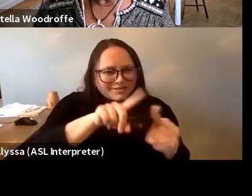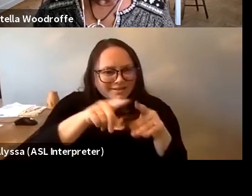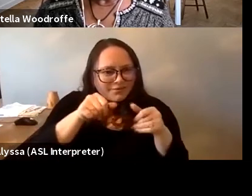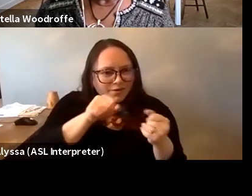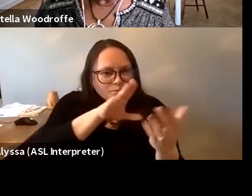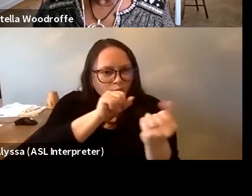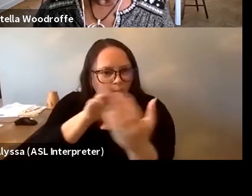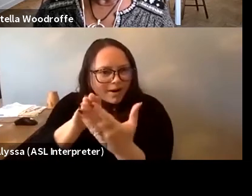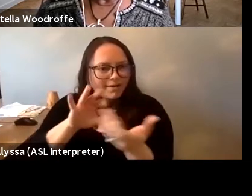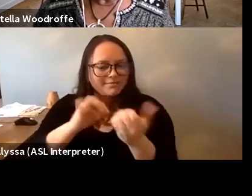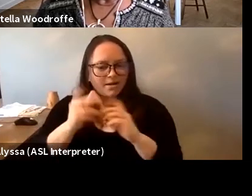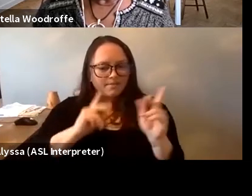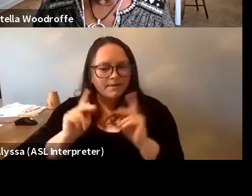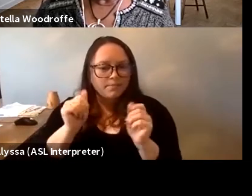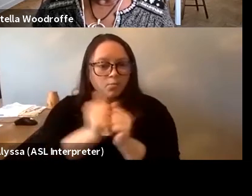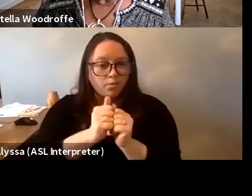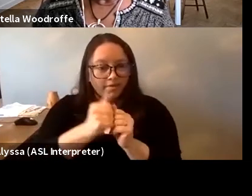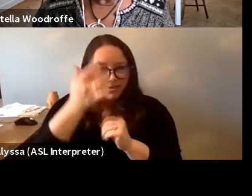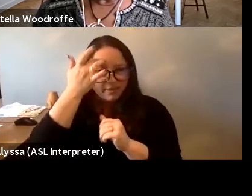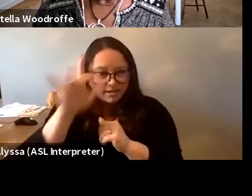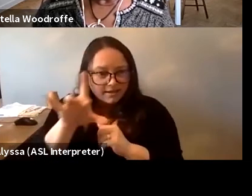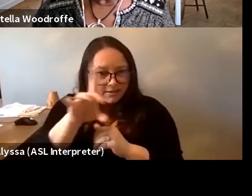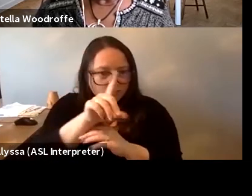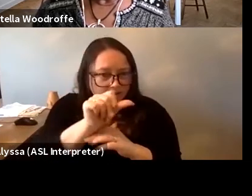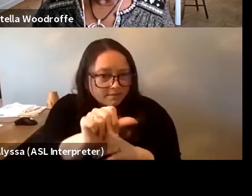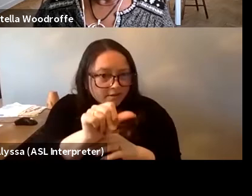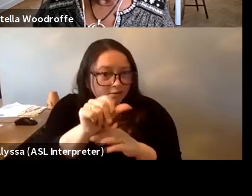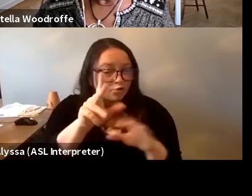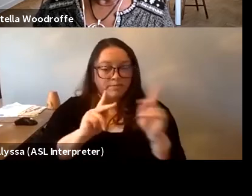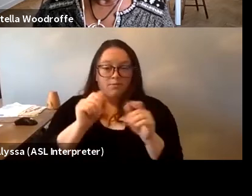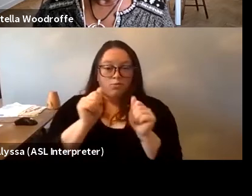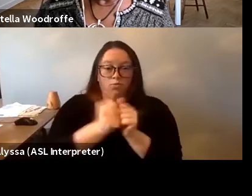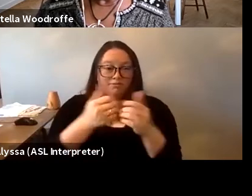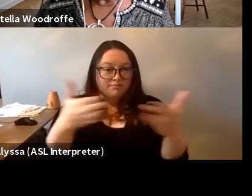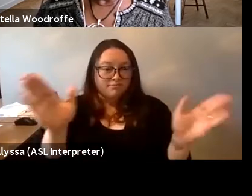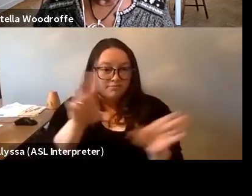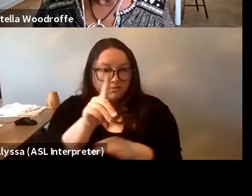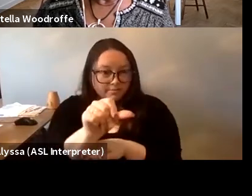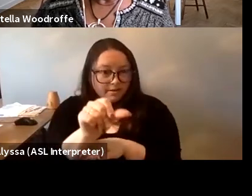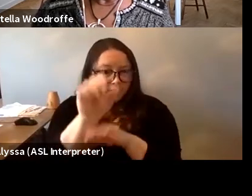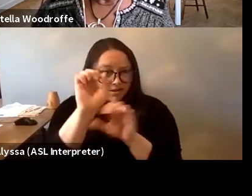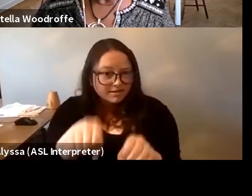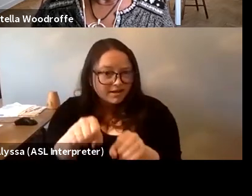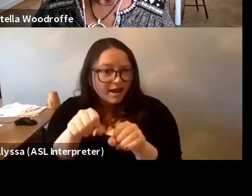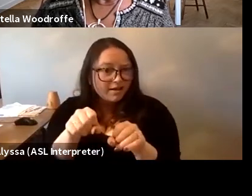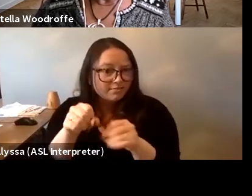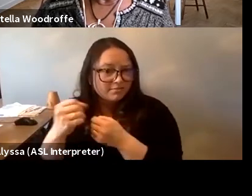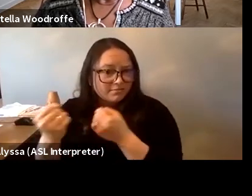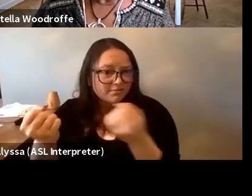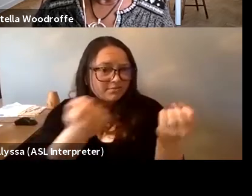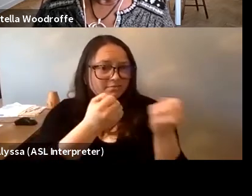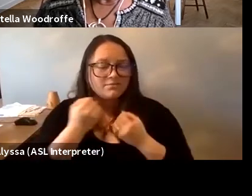disabilities you can drive because it's, it's a life experience what they've gone through because there are many